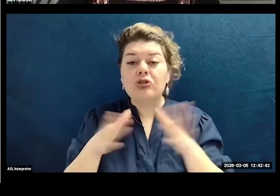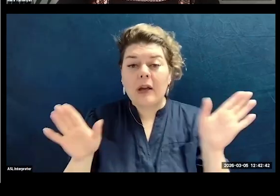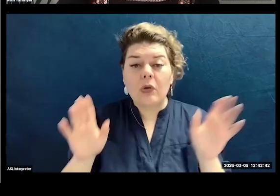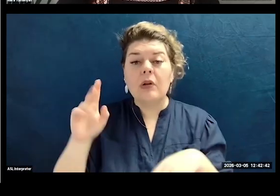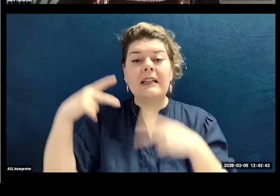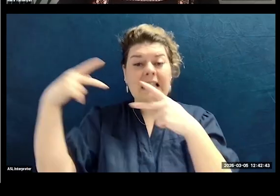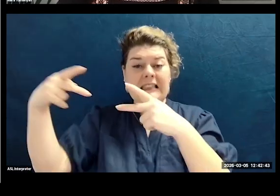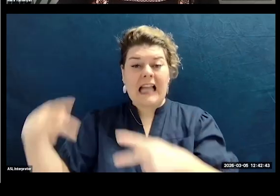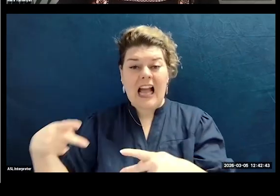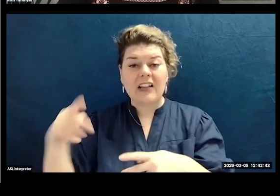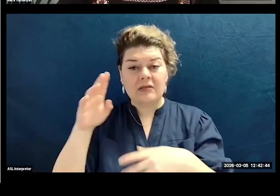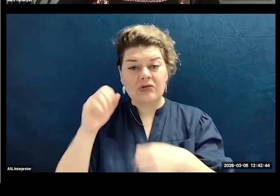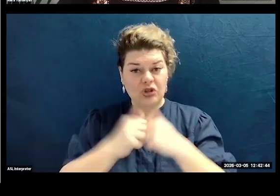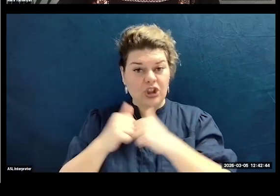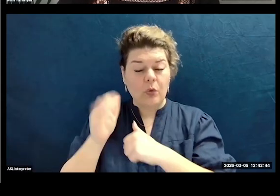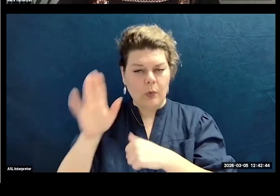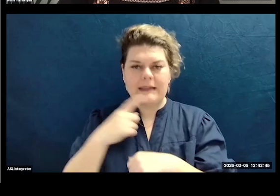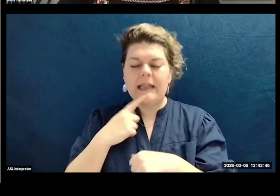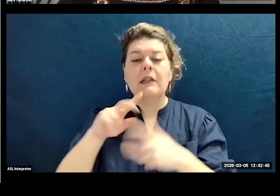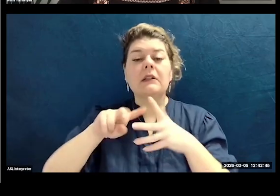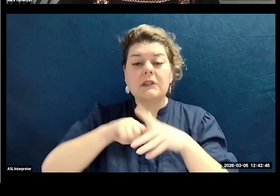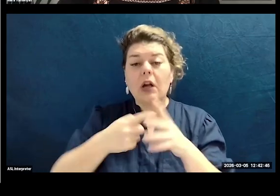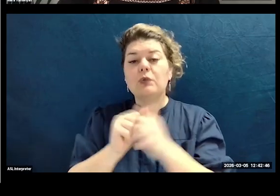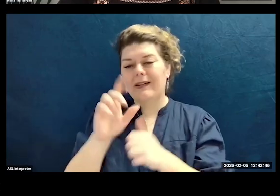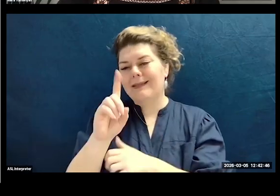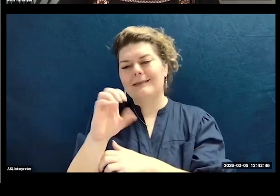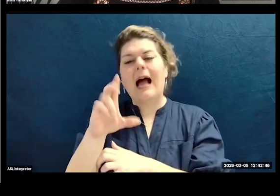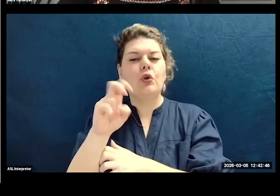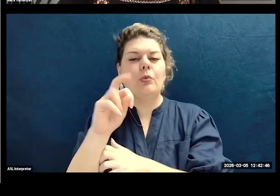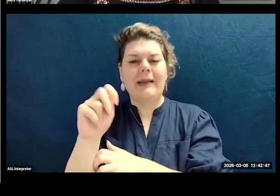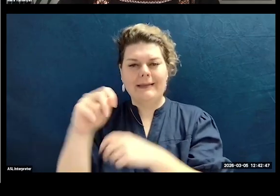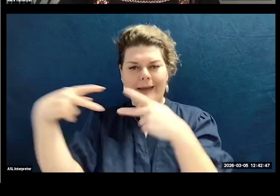you will see that everything starts with the document tag, here's your document tag,